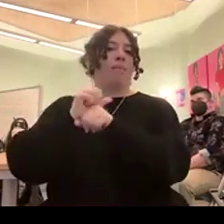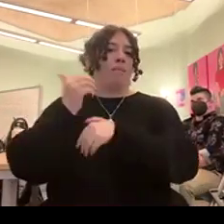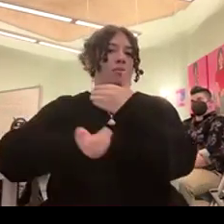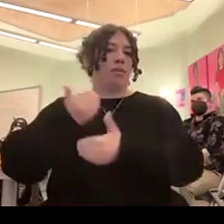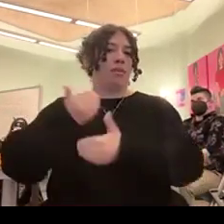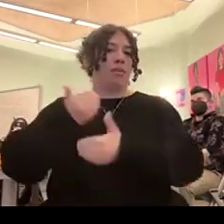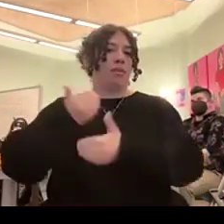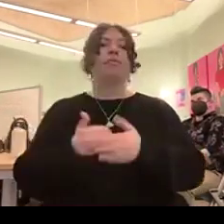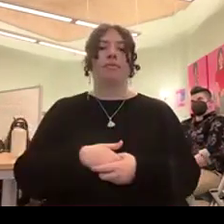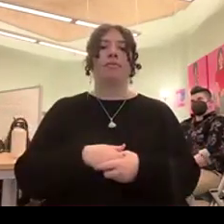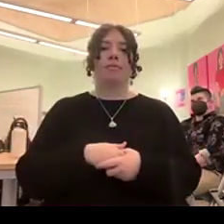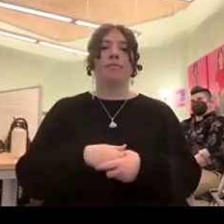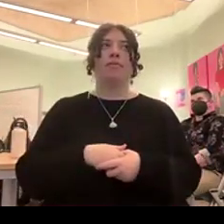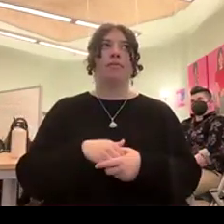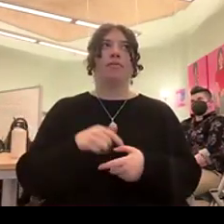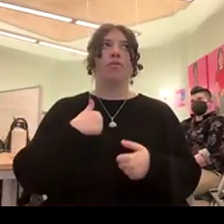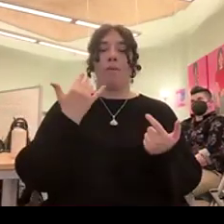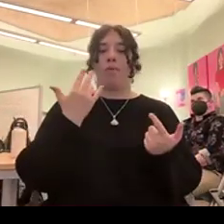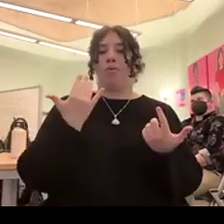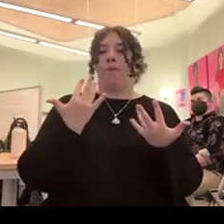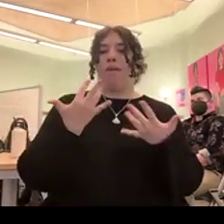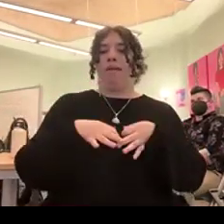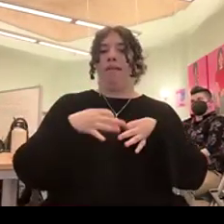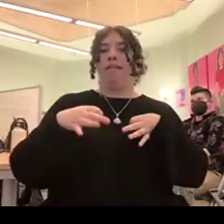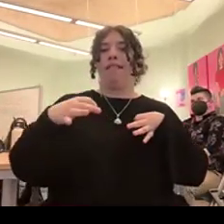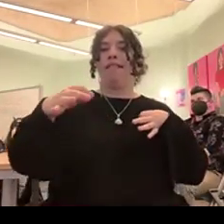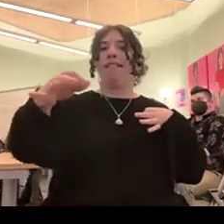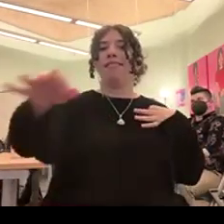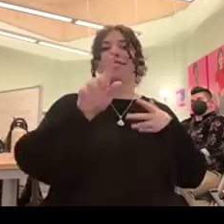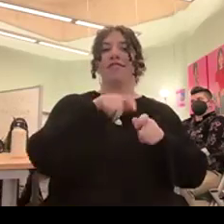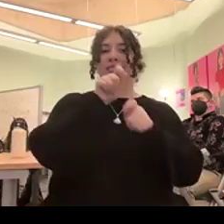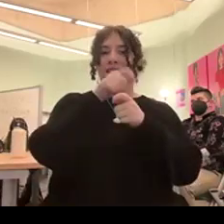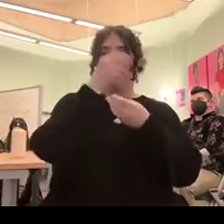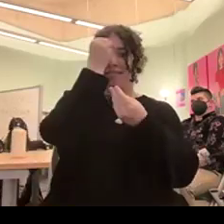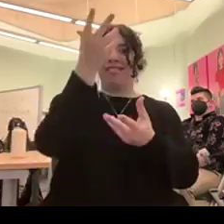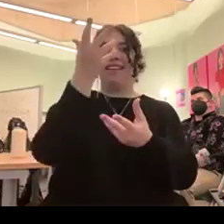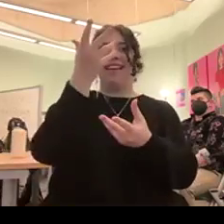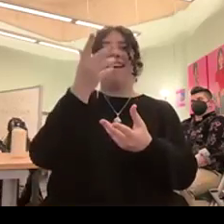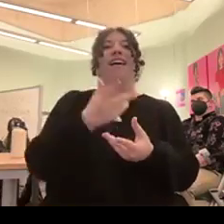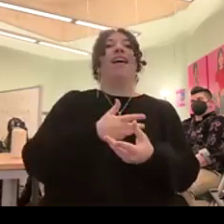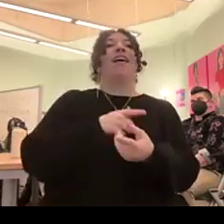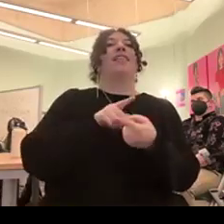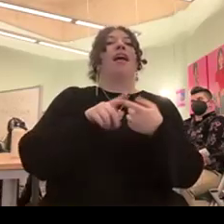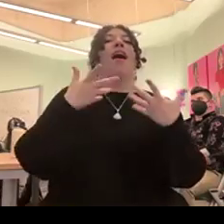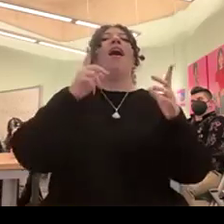a disability as part of the job process. So, I wait to give details on the kinds of things that